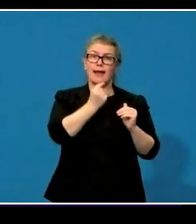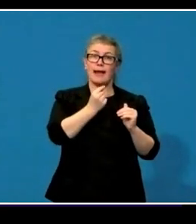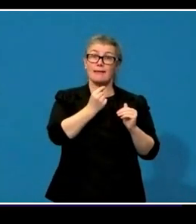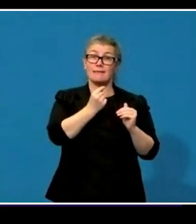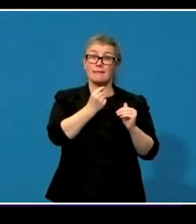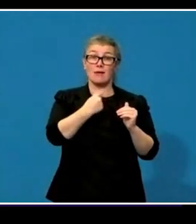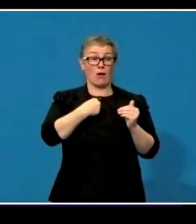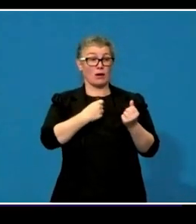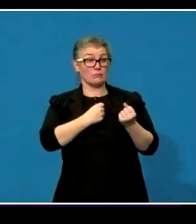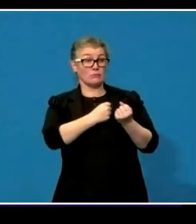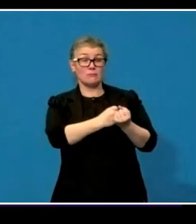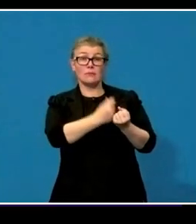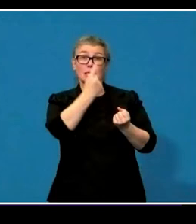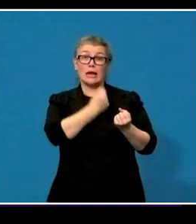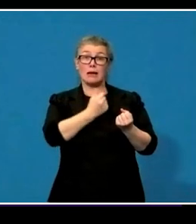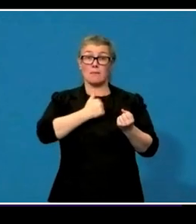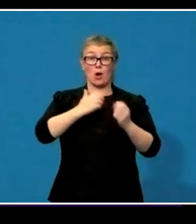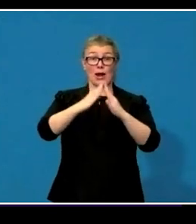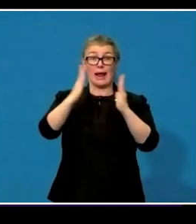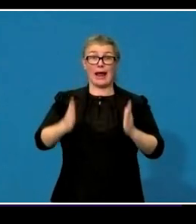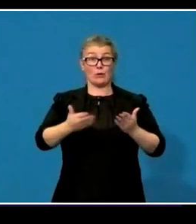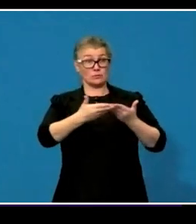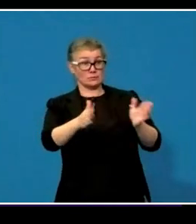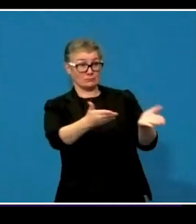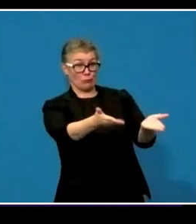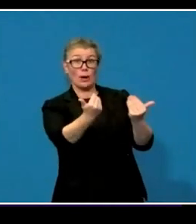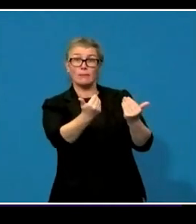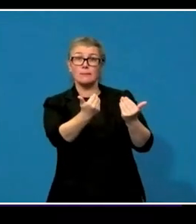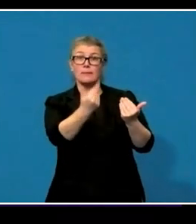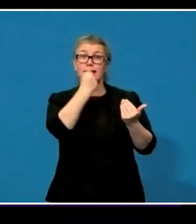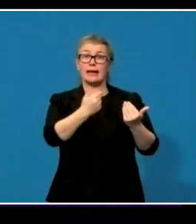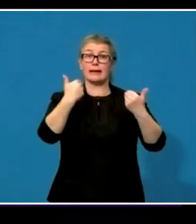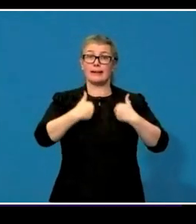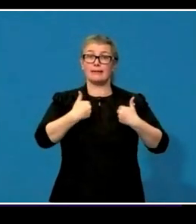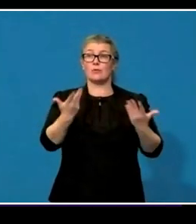you will open your house up to Joziah so that he can come to Alice Springs and gain